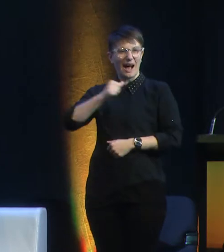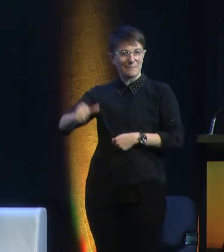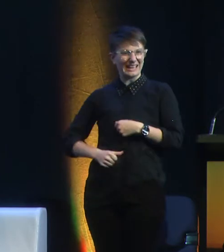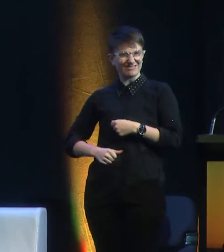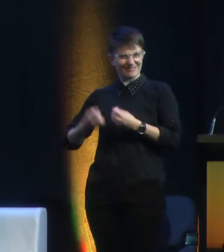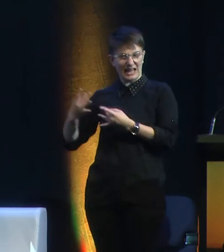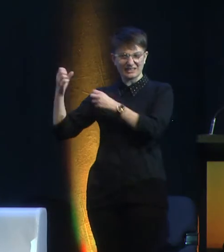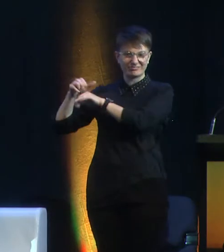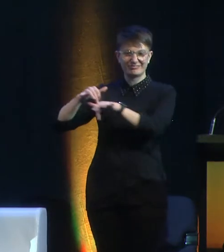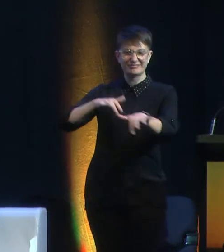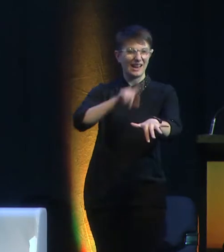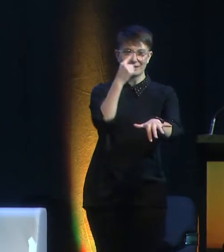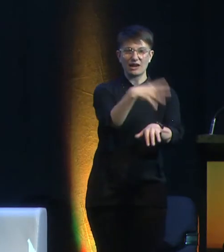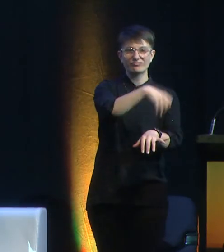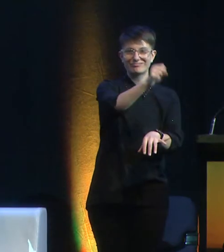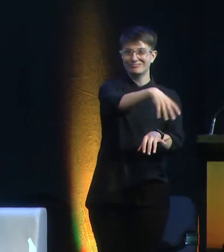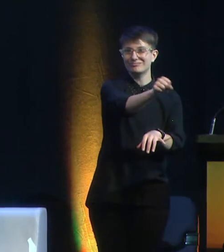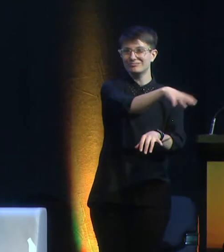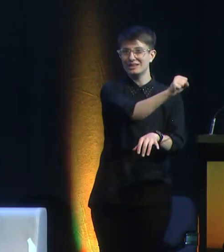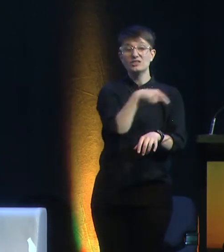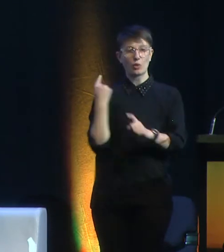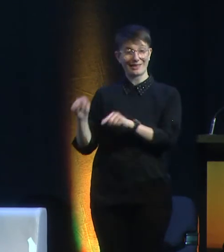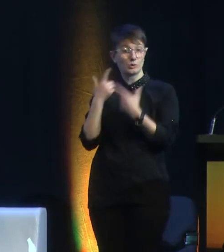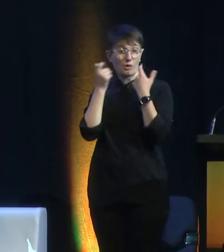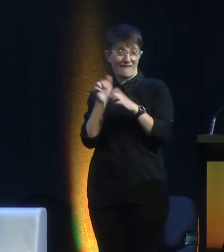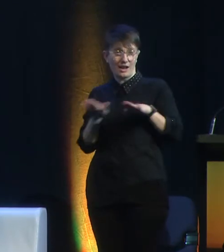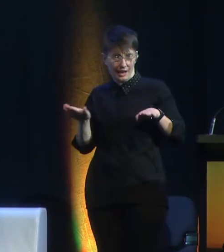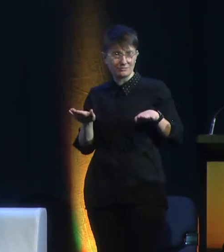So you know that's that kaitiakitanga we talk about, it's something that we all need to